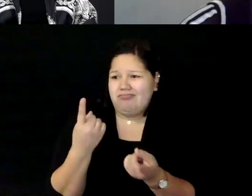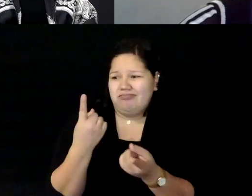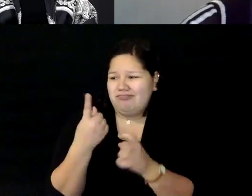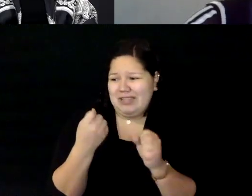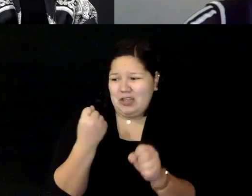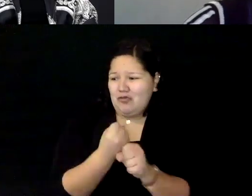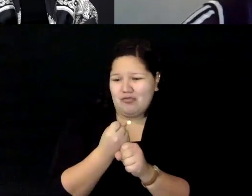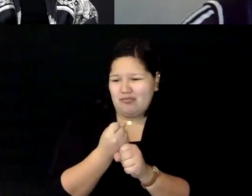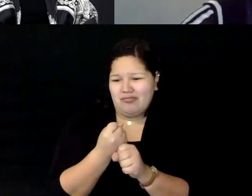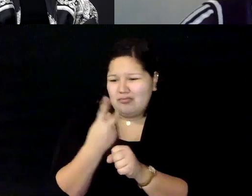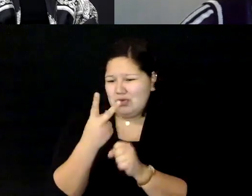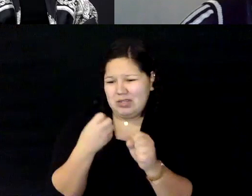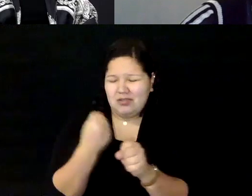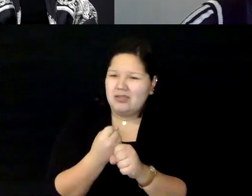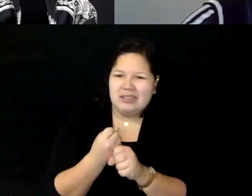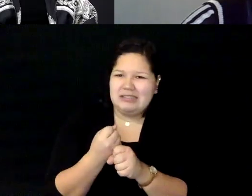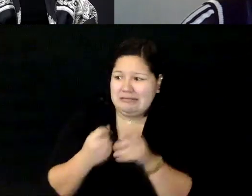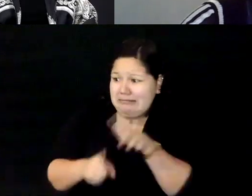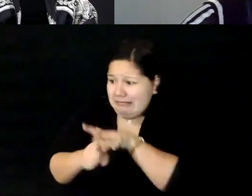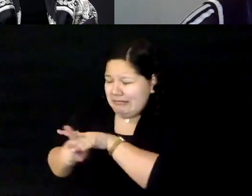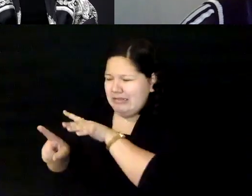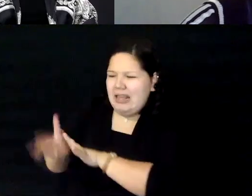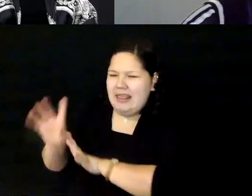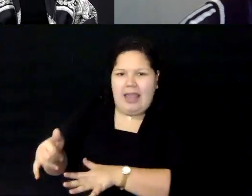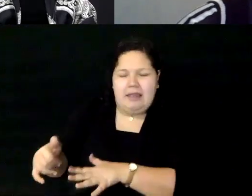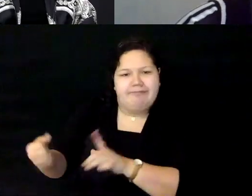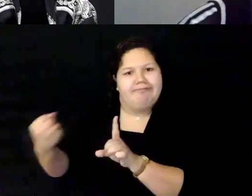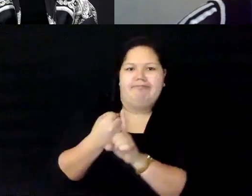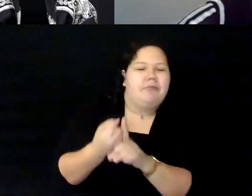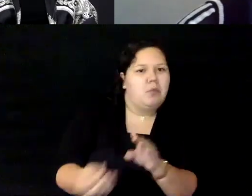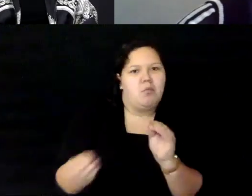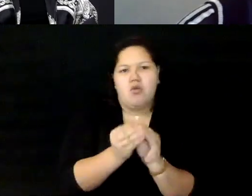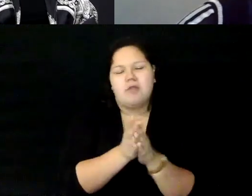it just made it so, it made it that we just don't want to take as much shit anymore.